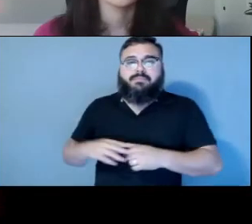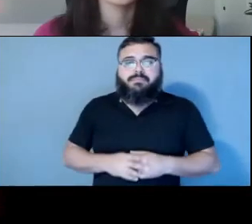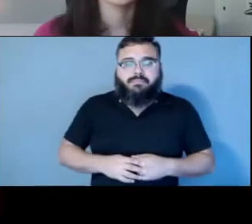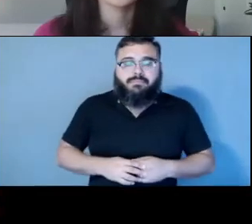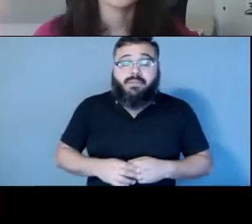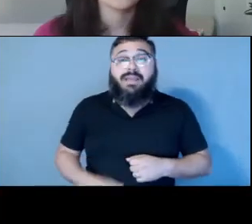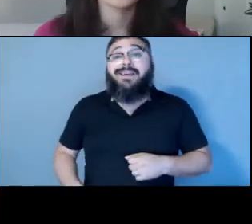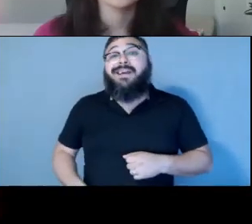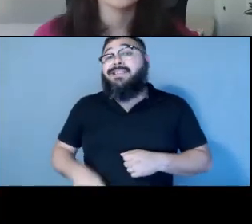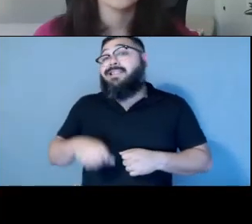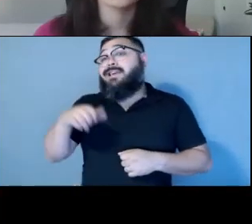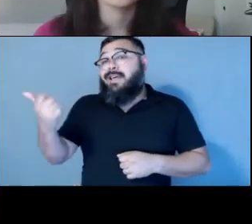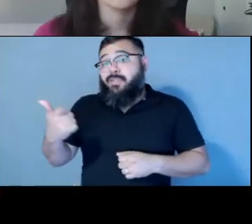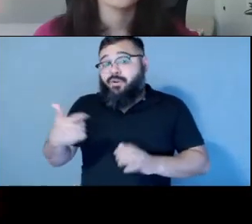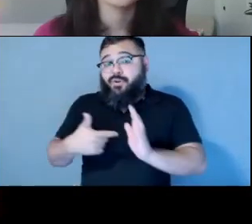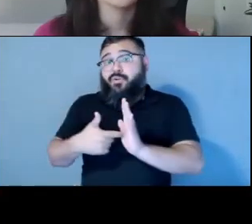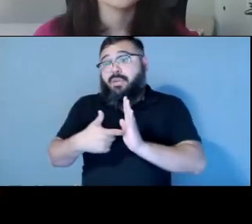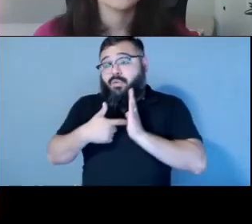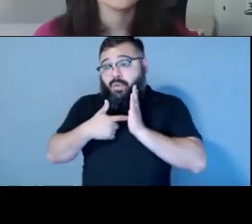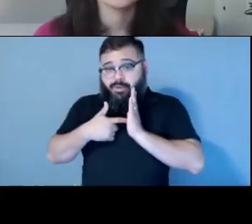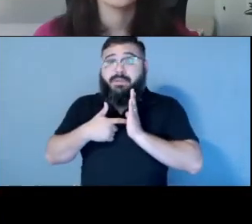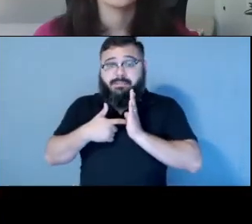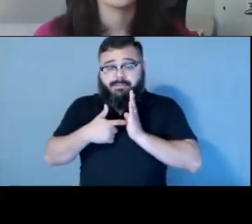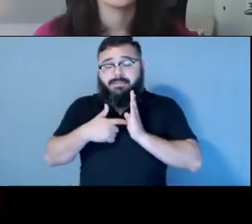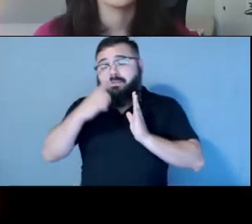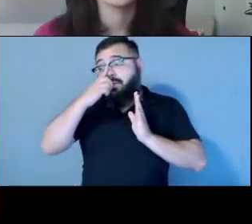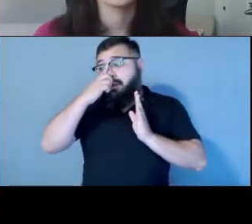The other requirement in which they can,